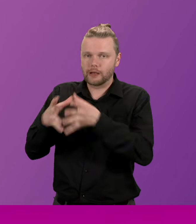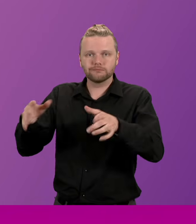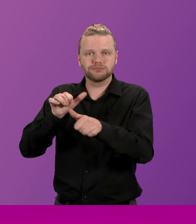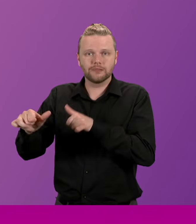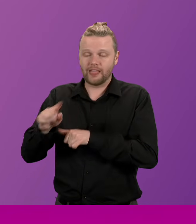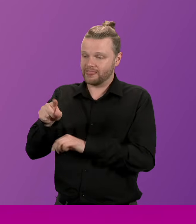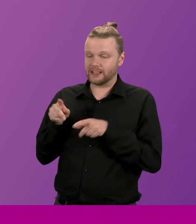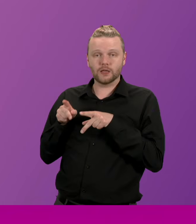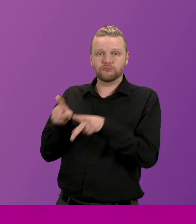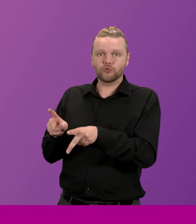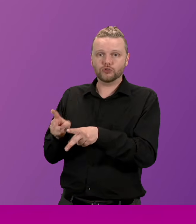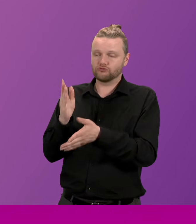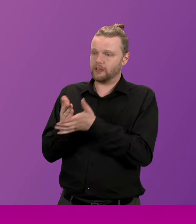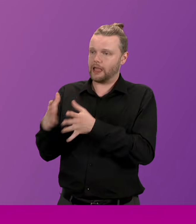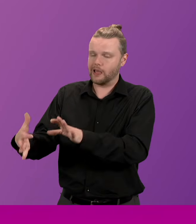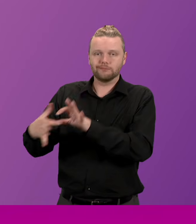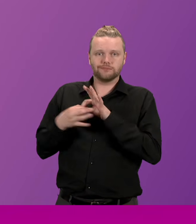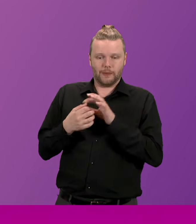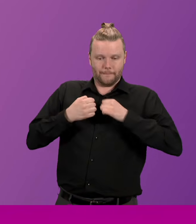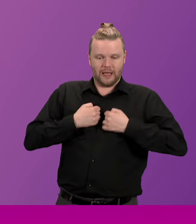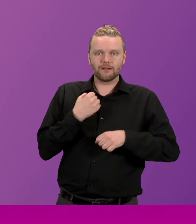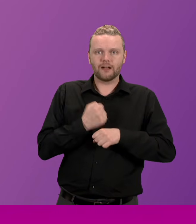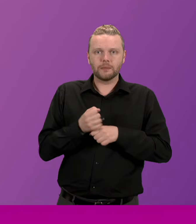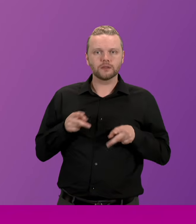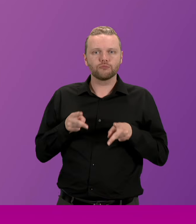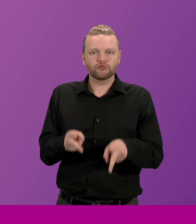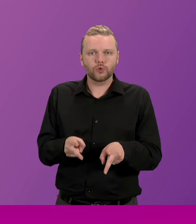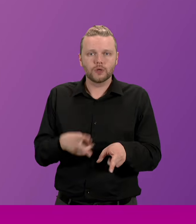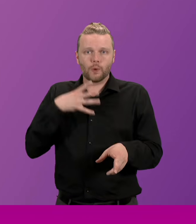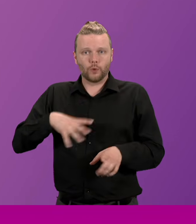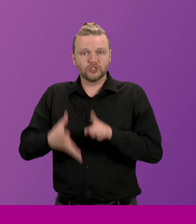approach chimes directly with the approach of my Government and what we want to achieve.